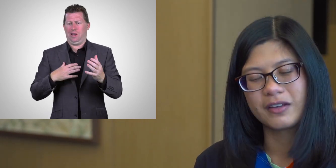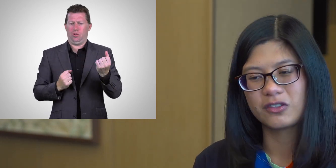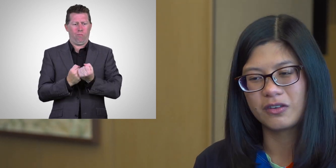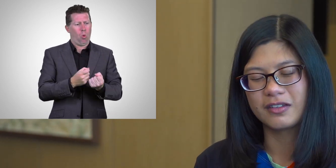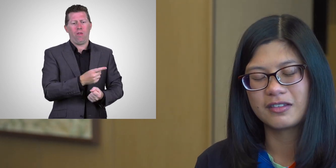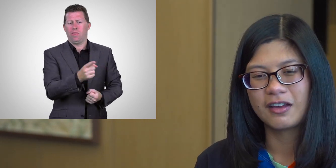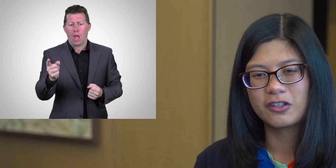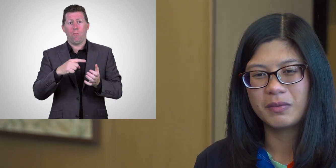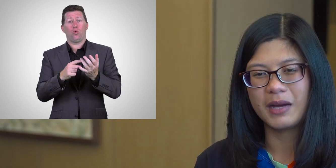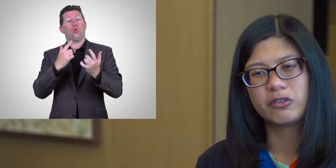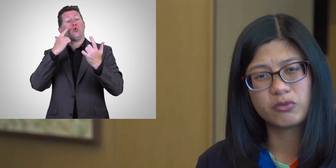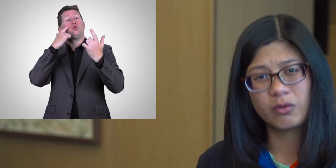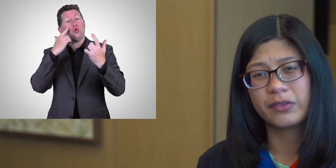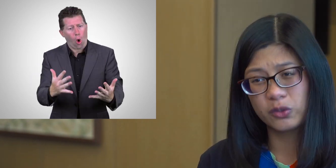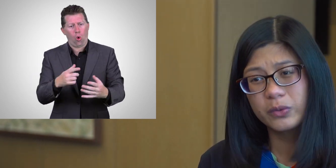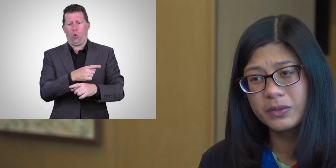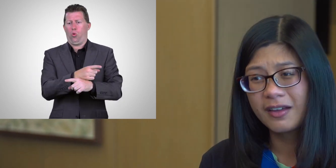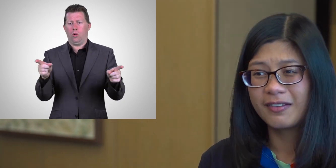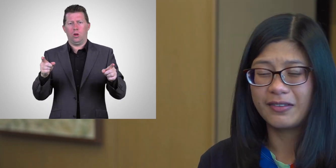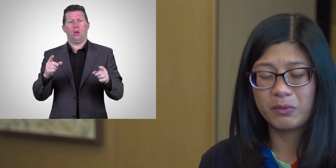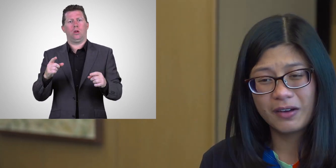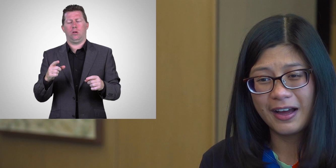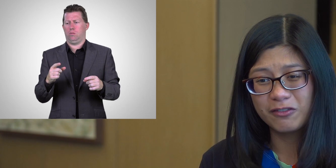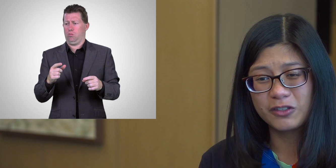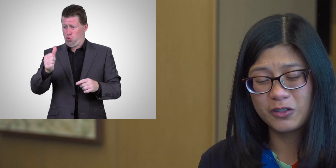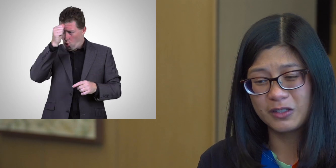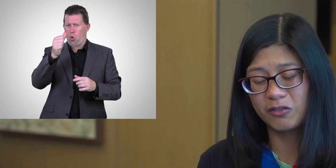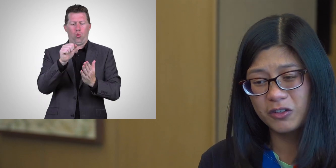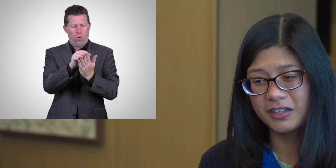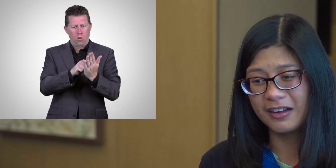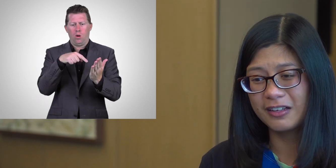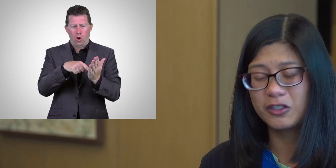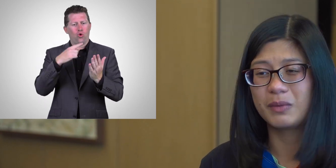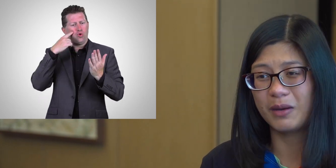students to be able to draw on the tools that they will have to use in the future to be able